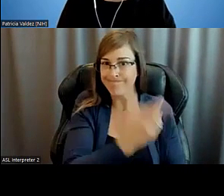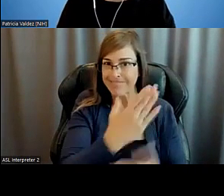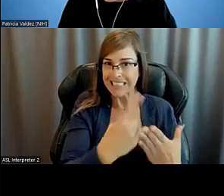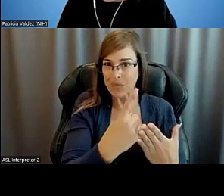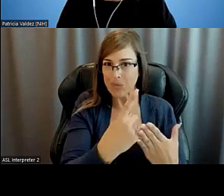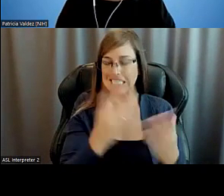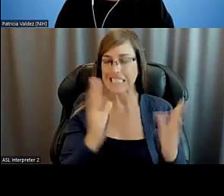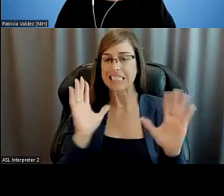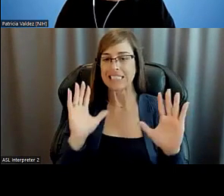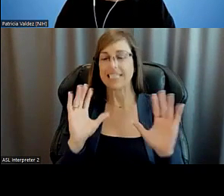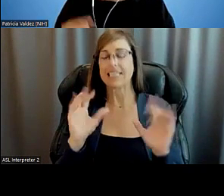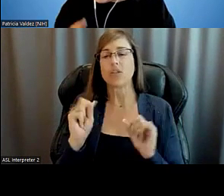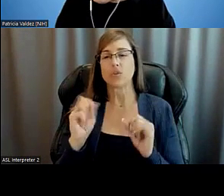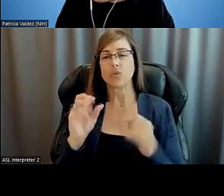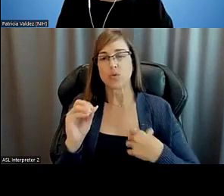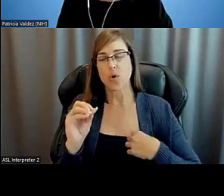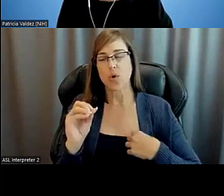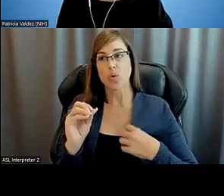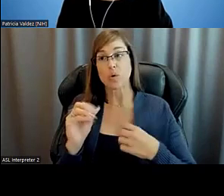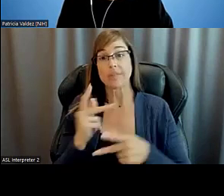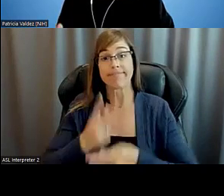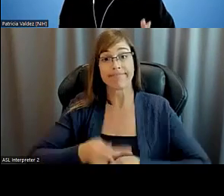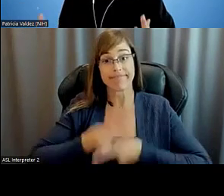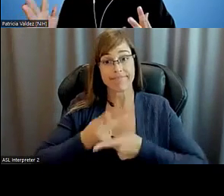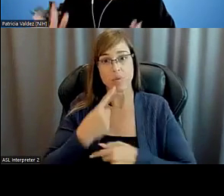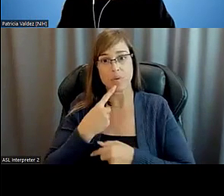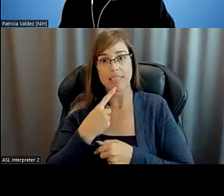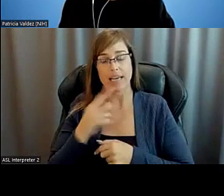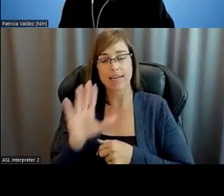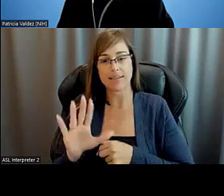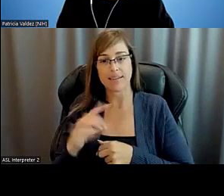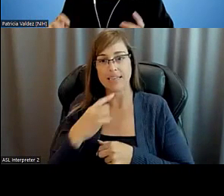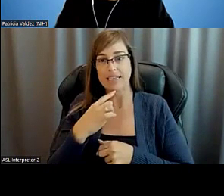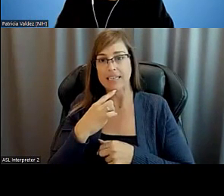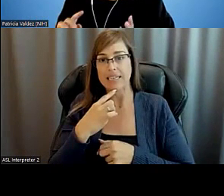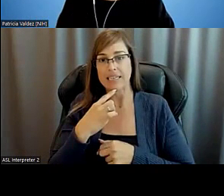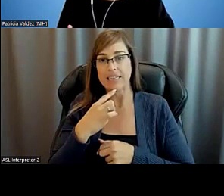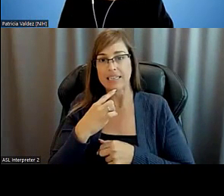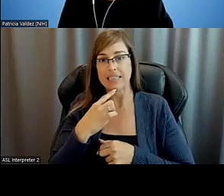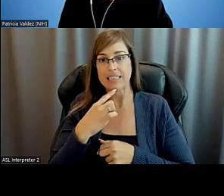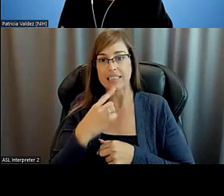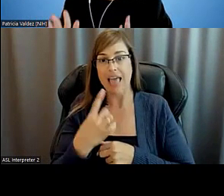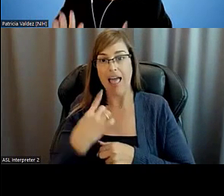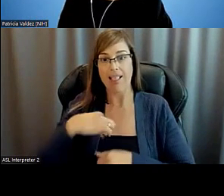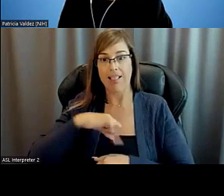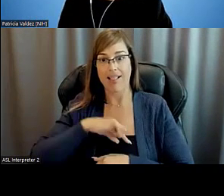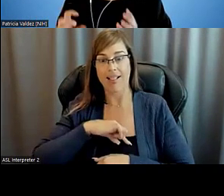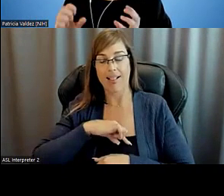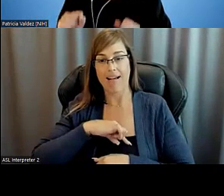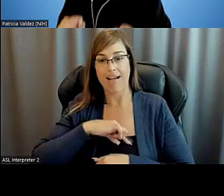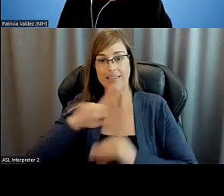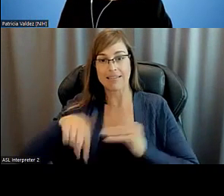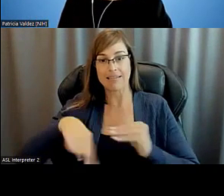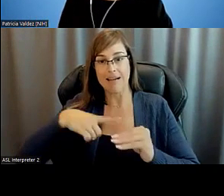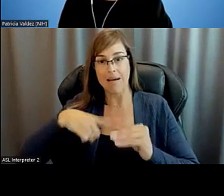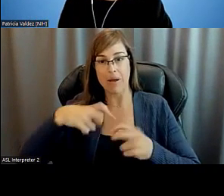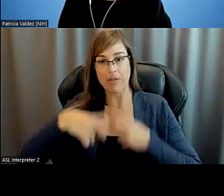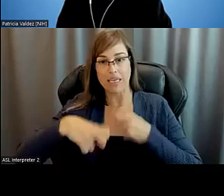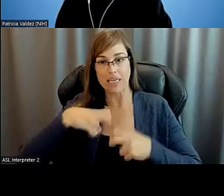So to be careful, we say tell us about the issue, the research misconduct issue,